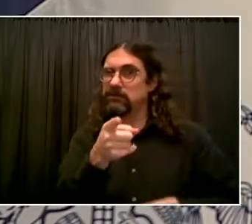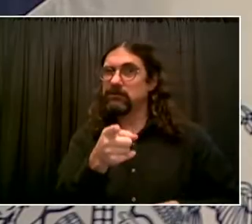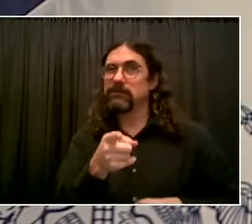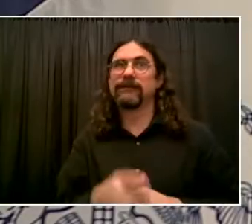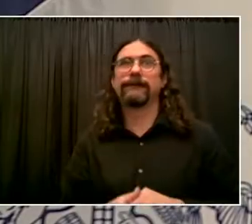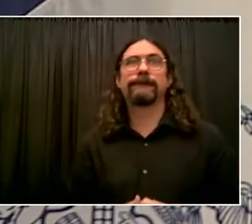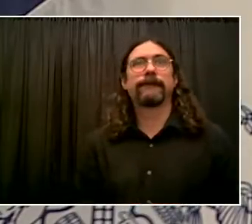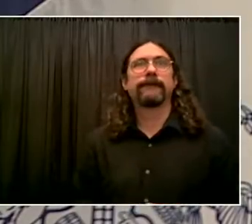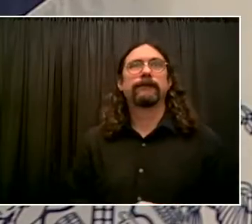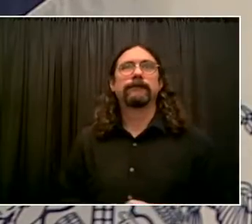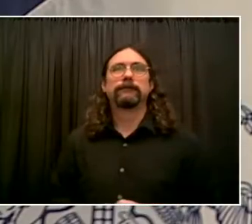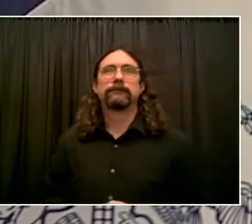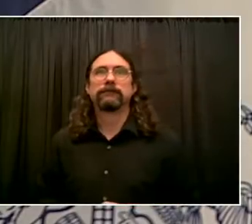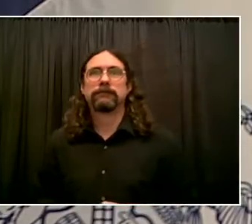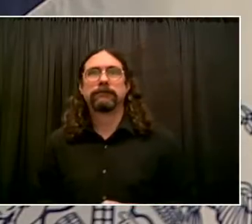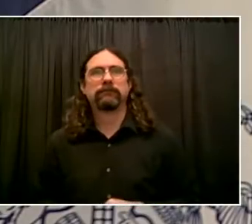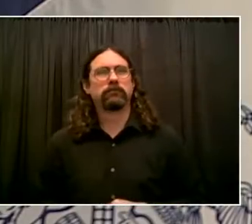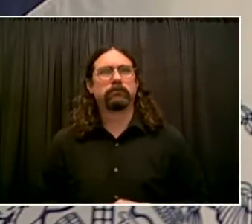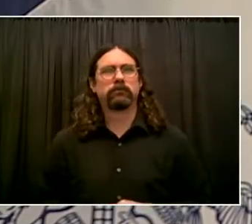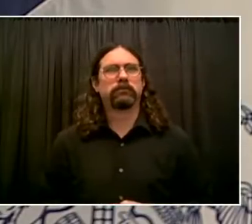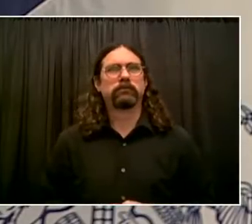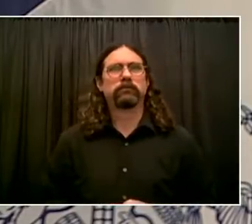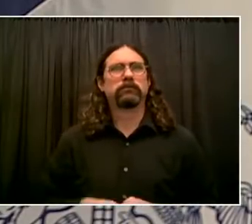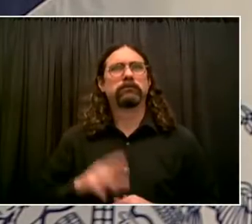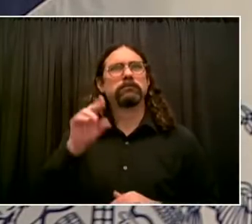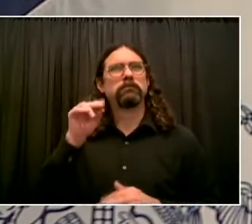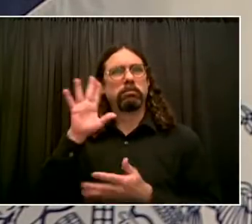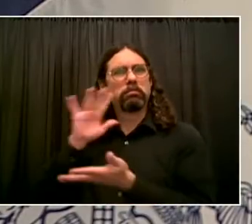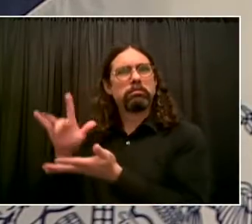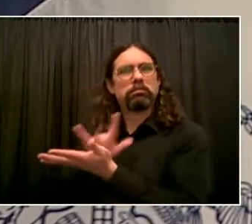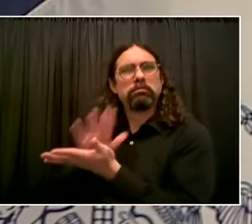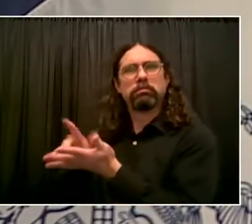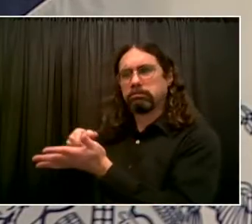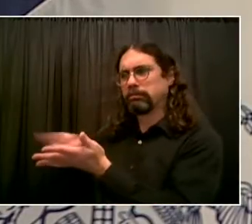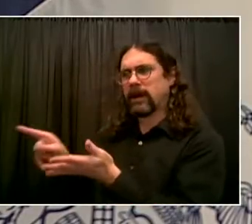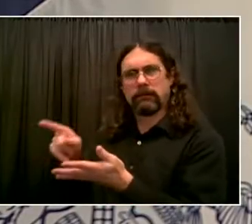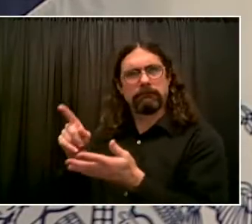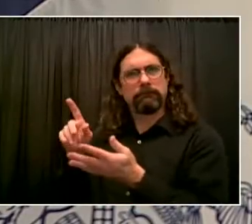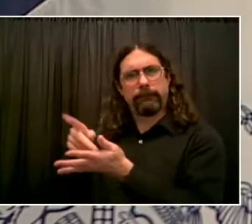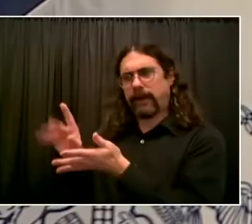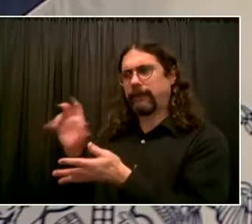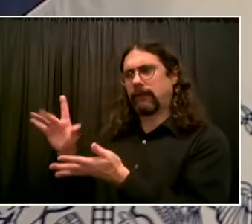I HAVEN'T GOTTEN ANY CONRSVEATION WITH THEM. I'GOM INTOG PAY THAT DEBT OFF. I'VE BEEN REALLY CLEAR ABOUT